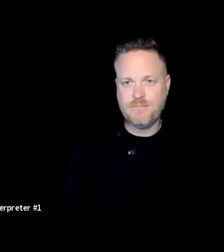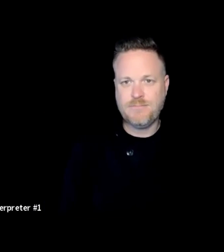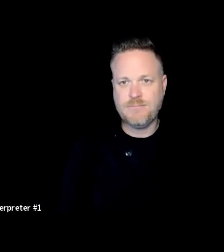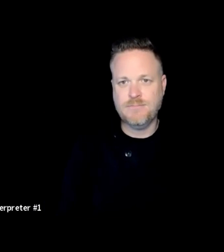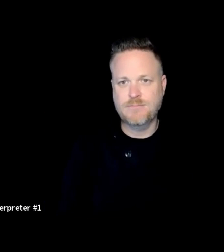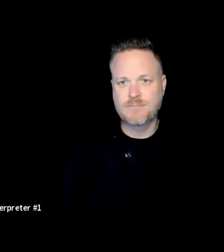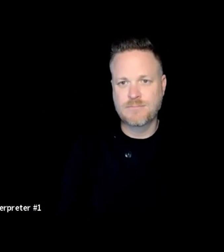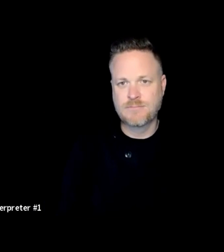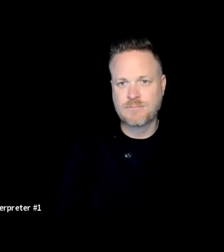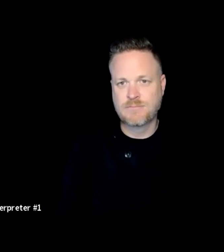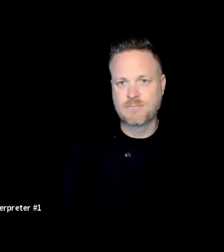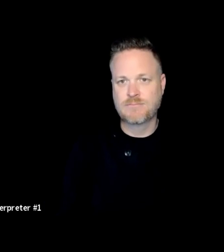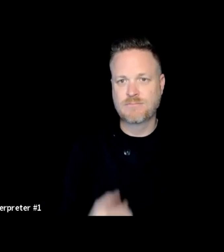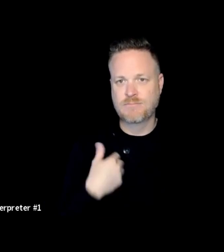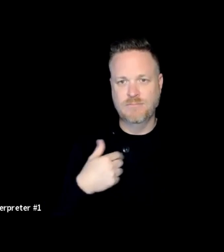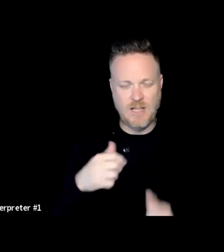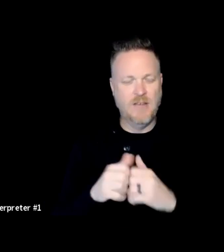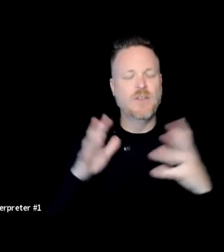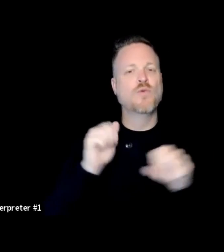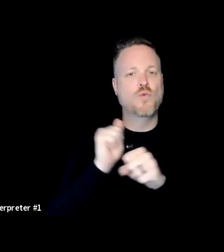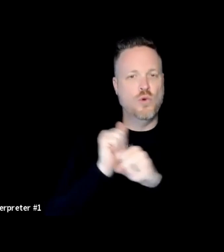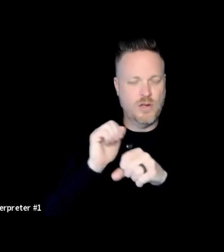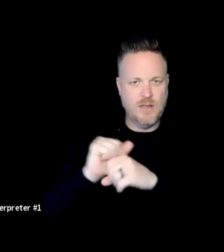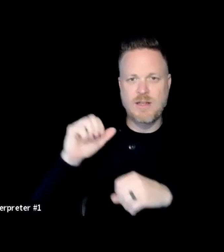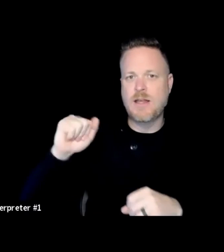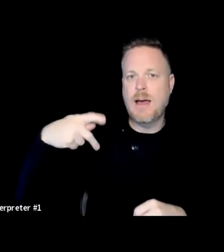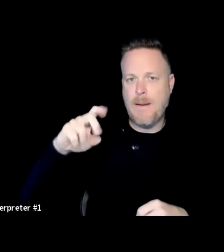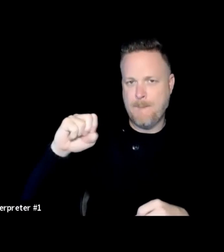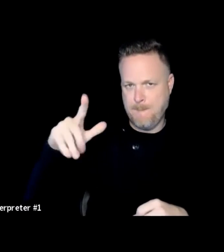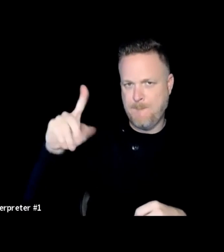I have done a lot of appellate work in the appellate courts. I have also done a fair